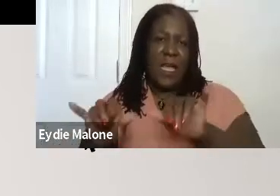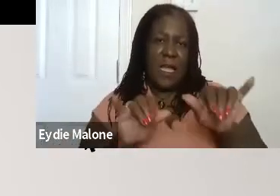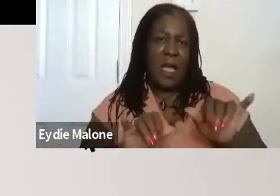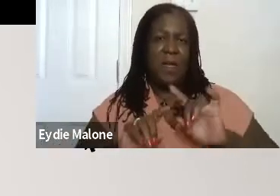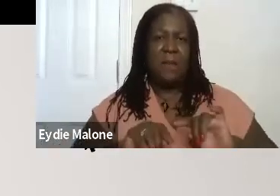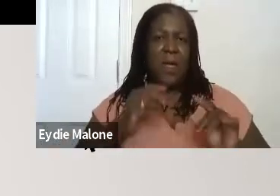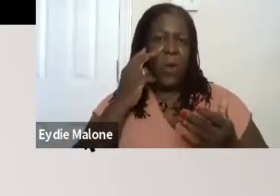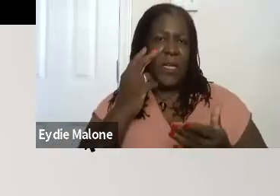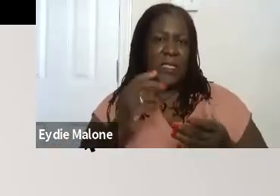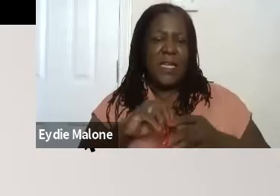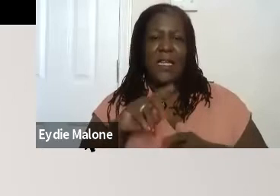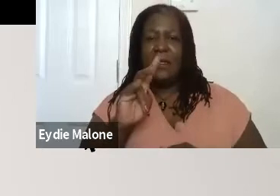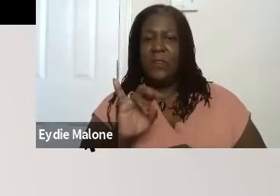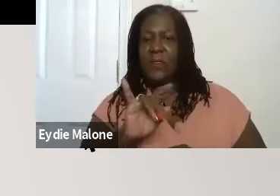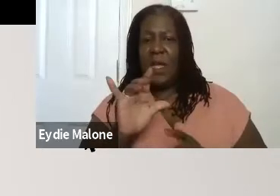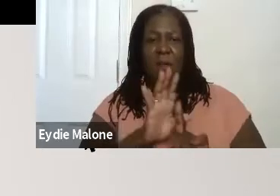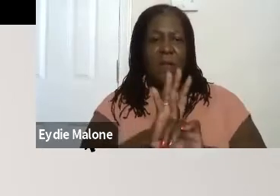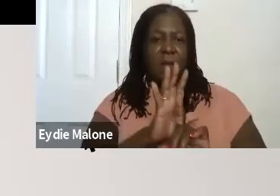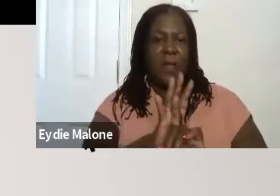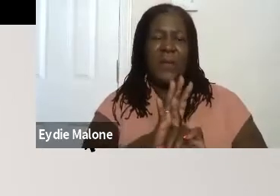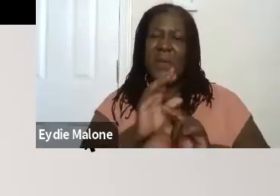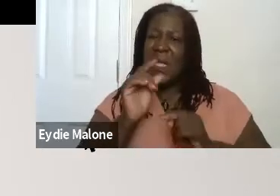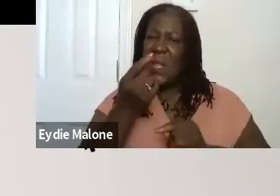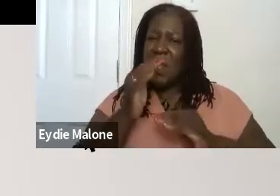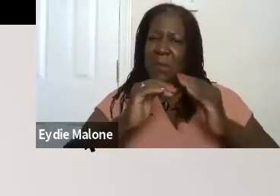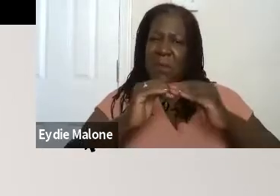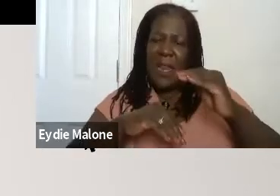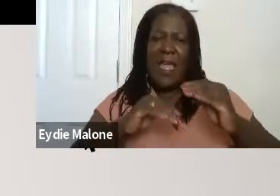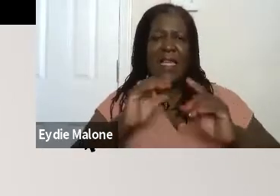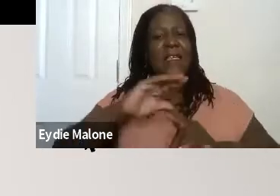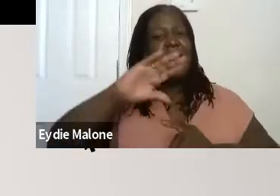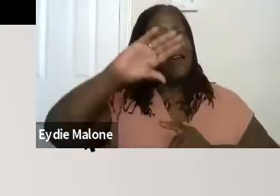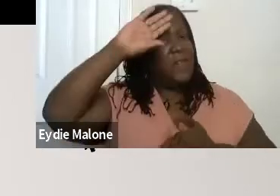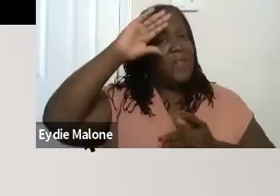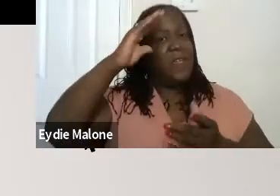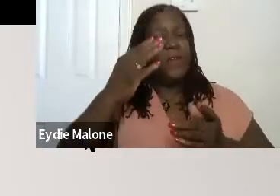the trial population, there were slightly less fever and chills in the five to 11 year